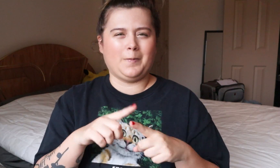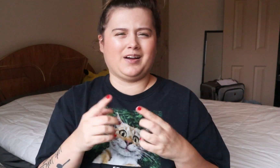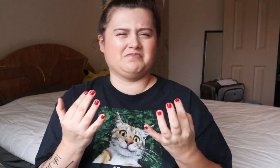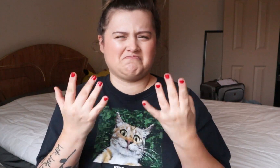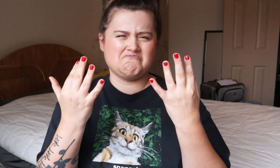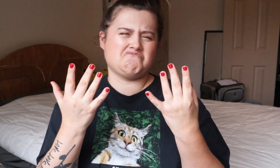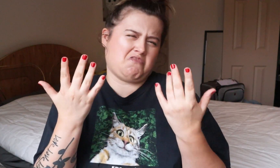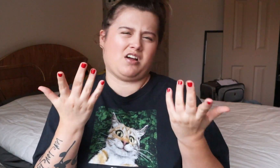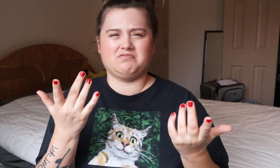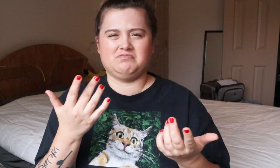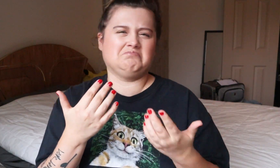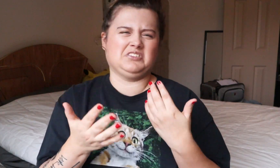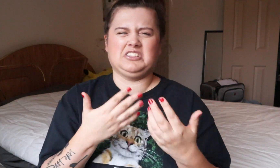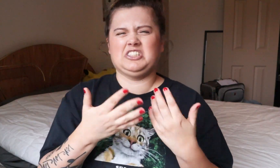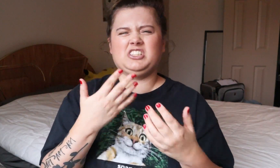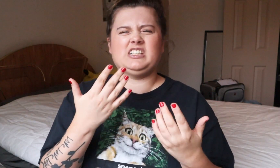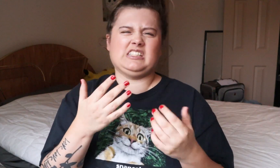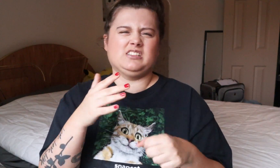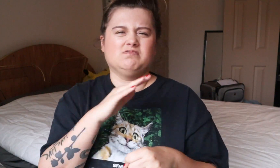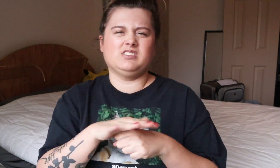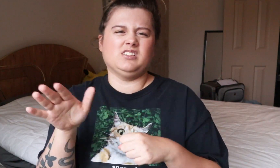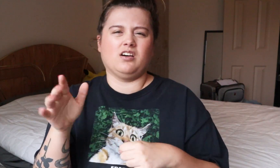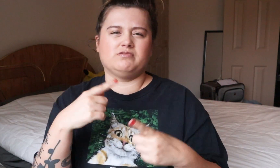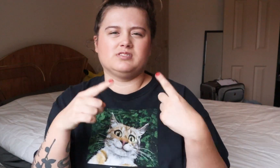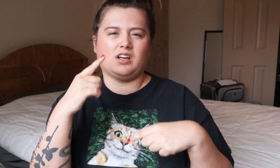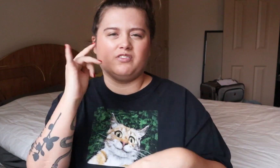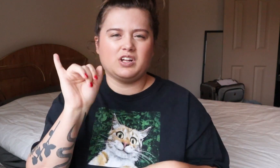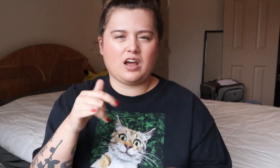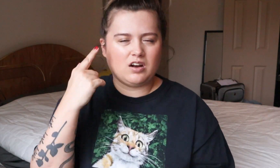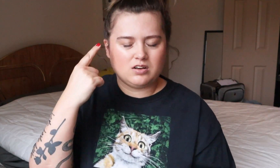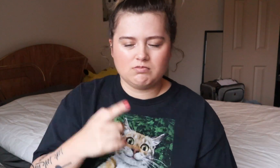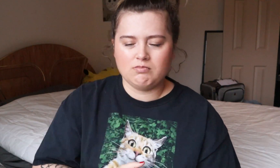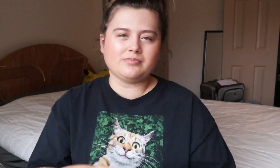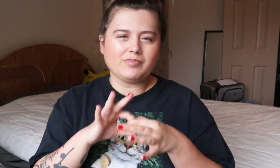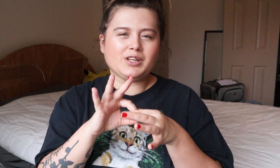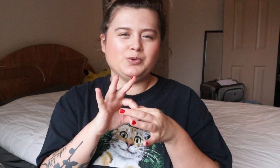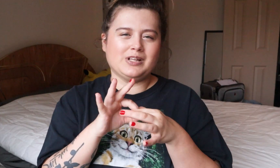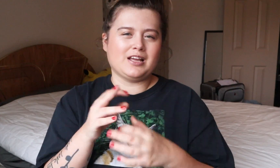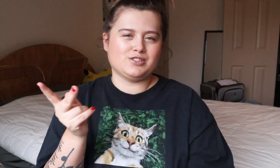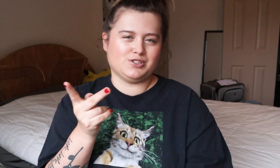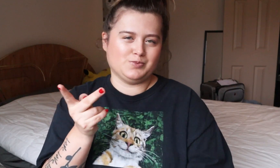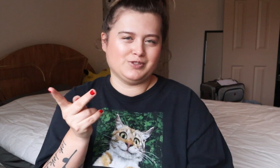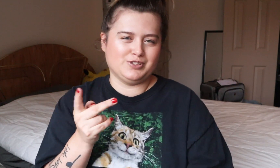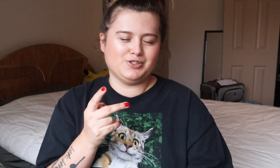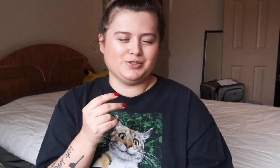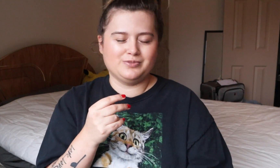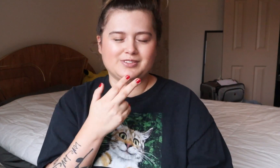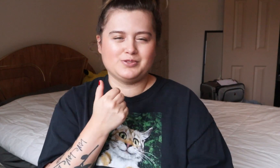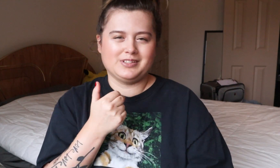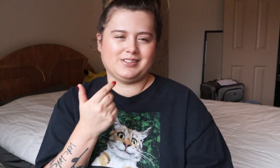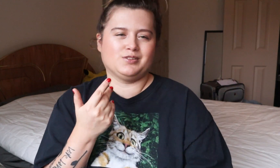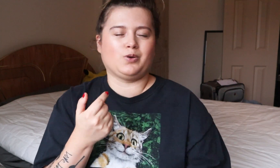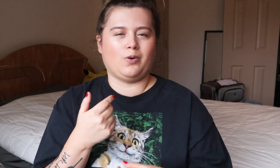But I think "fire" is an easy enough sign to teach doing it that way. The relationship between the two is really cute.